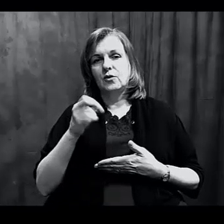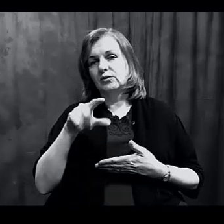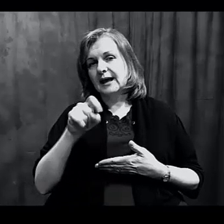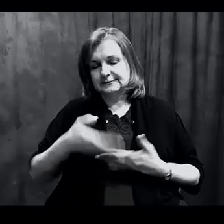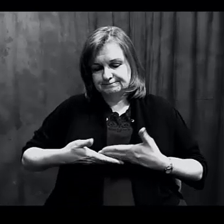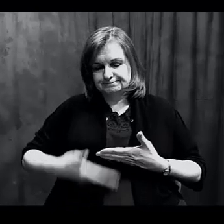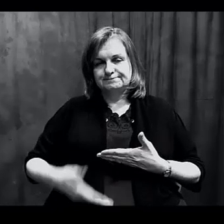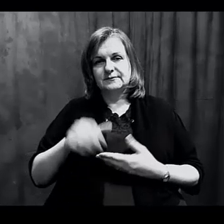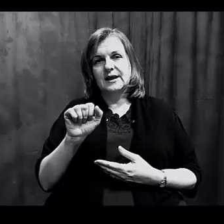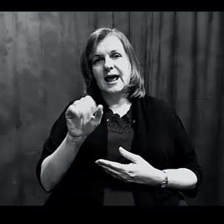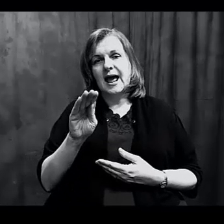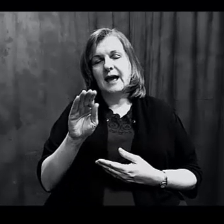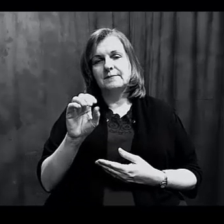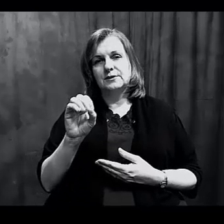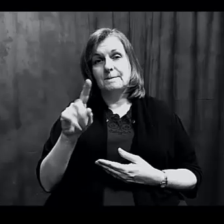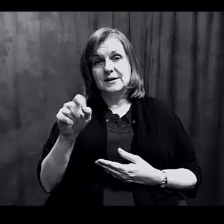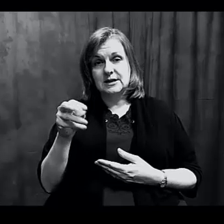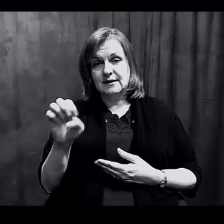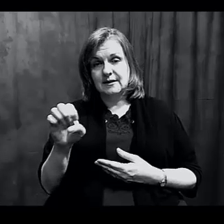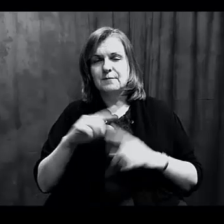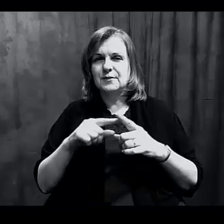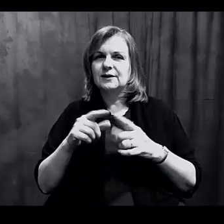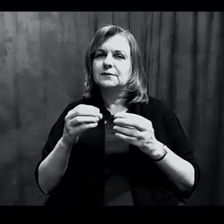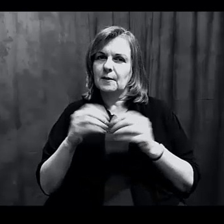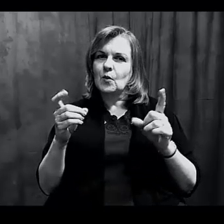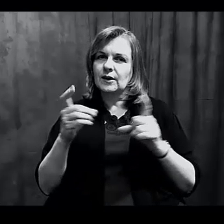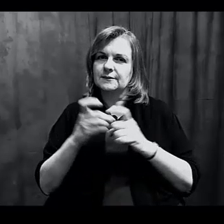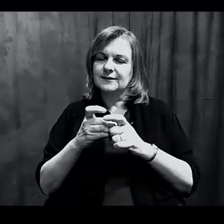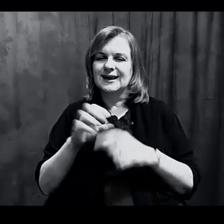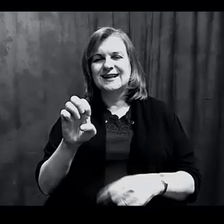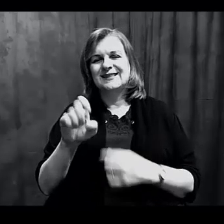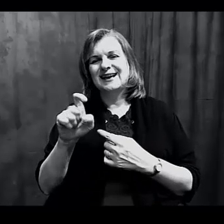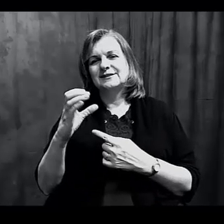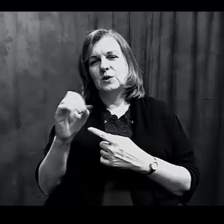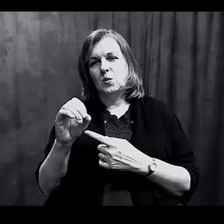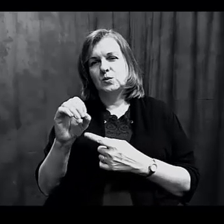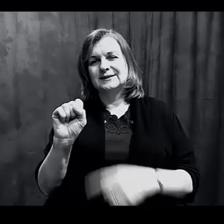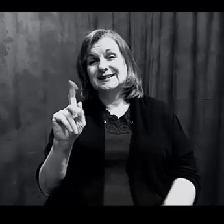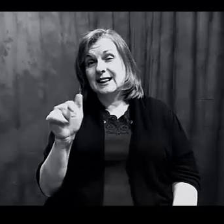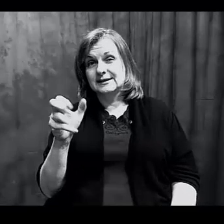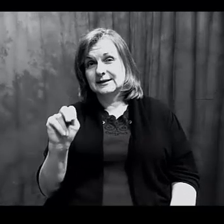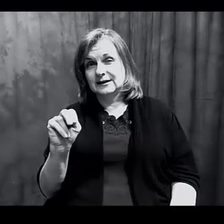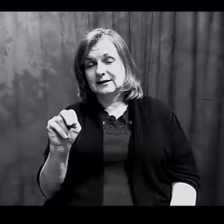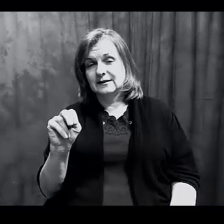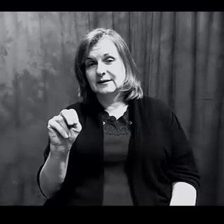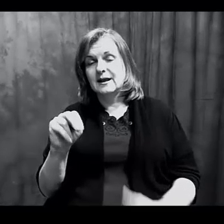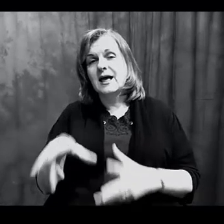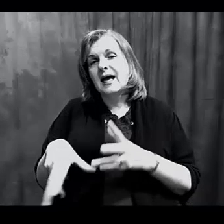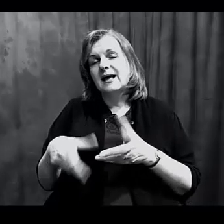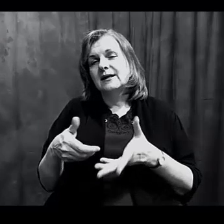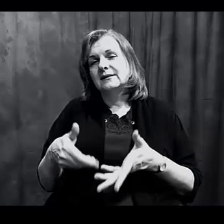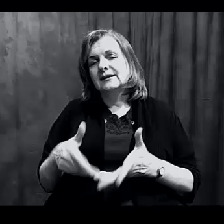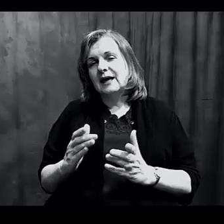well remember "exo" is outside so this means that they have a skeleton on the outside